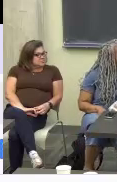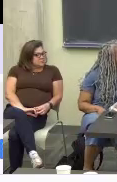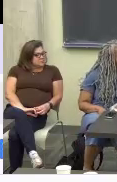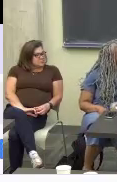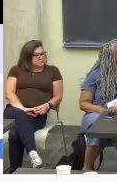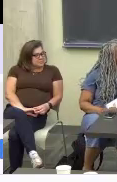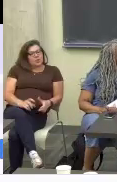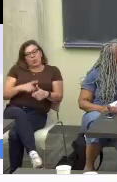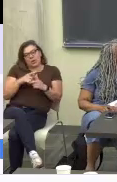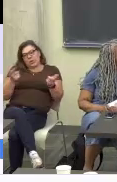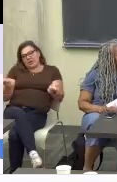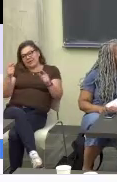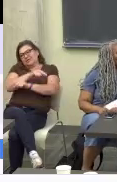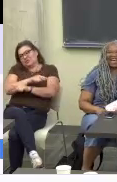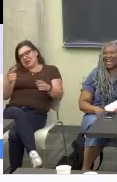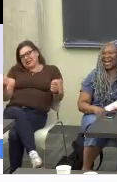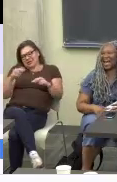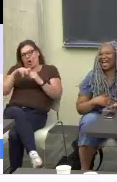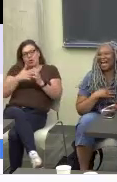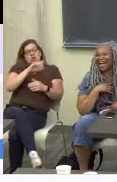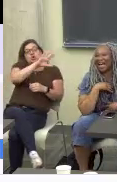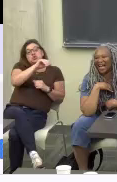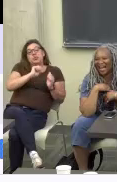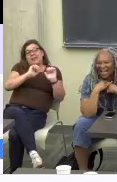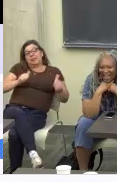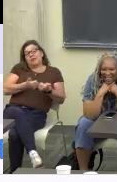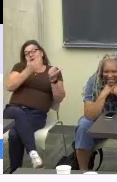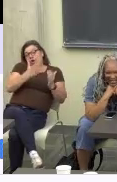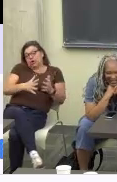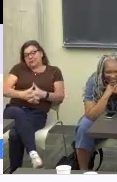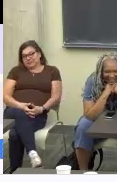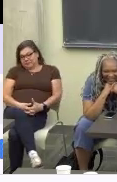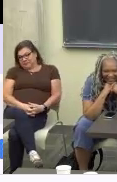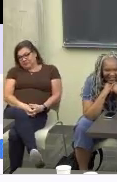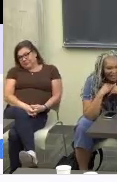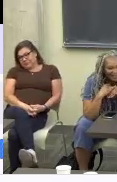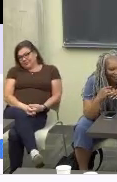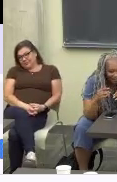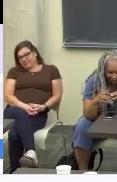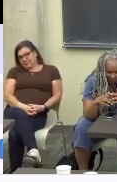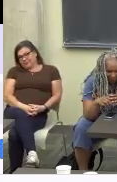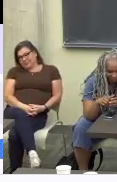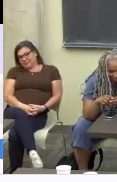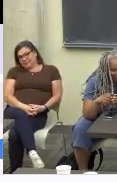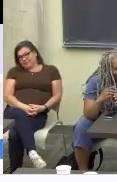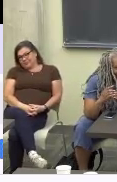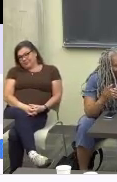roles. So let's, yeah, be the provocative. Okay. I'll say maybe a bit more provocatively